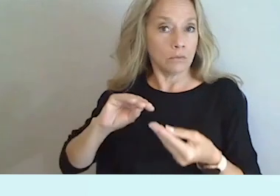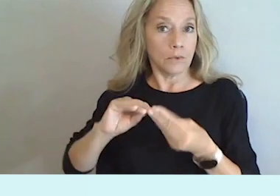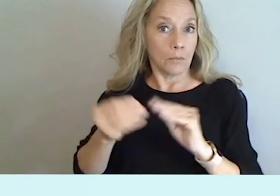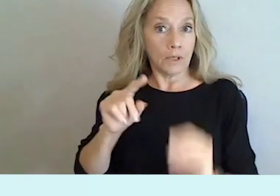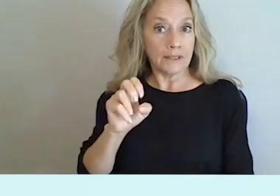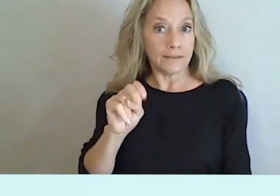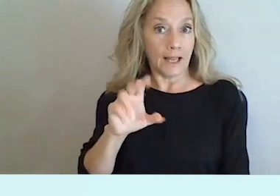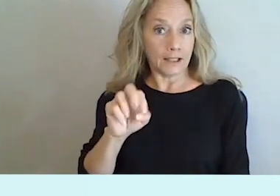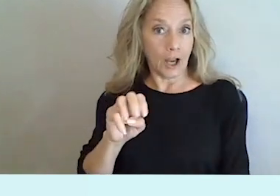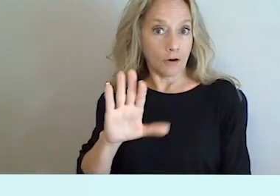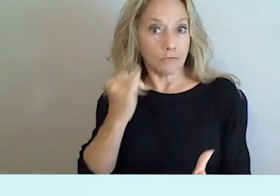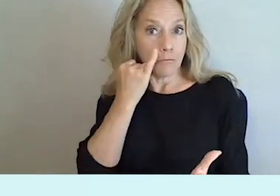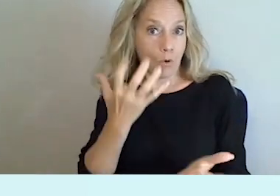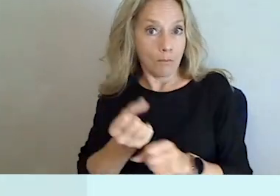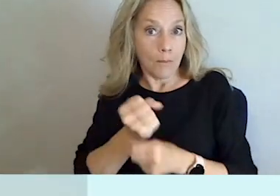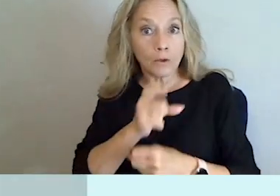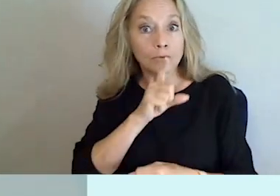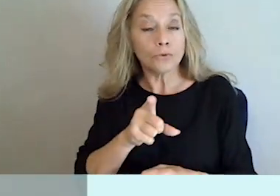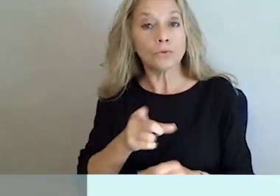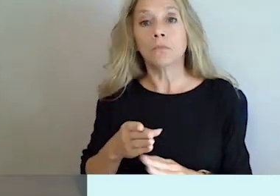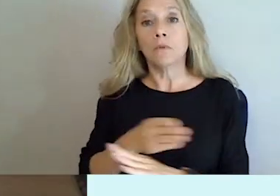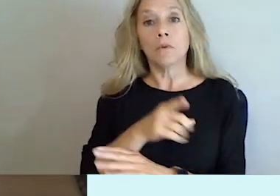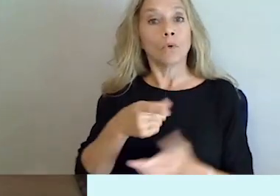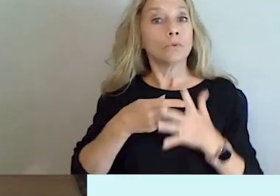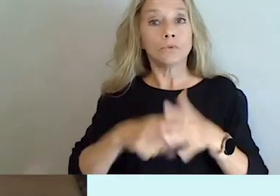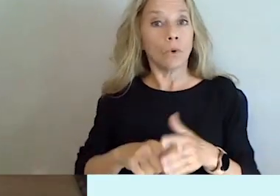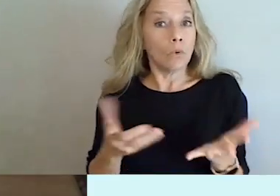Before you start your renewal packet, you'll want to review the letter from TennCare.